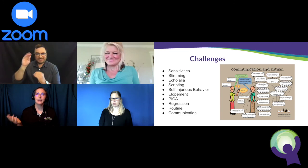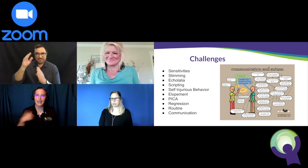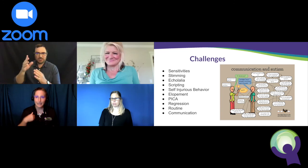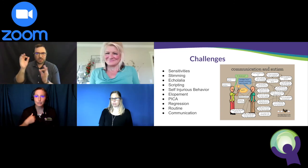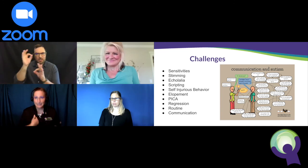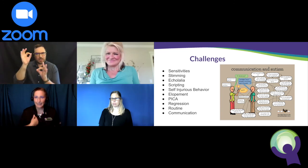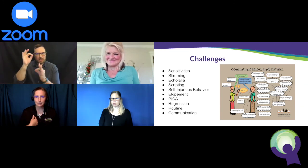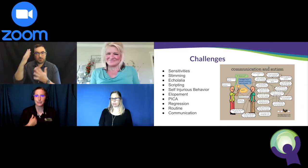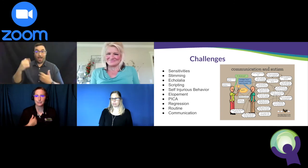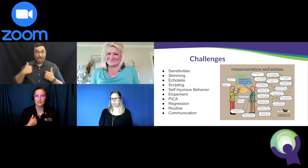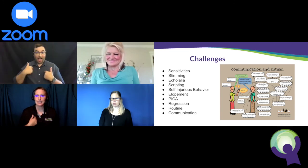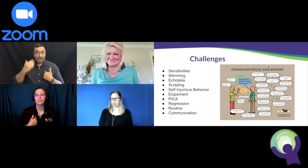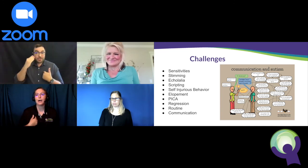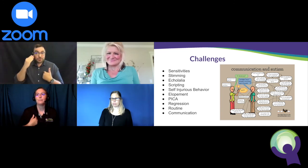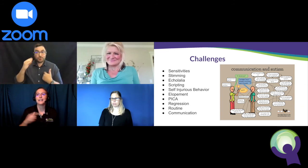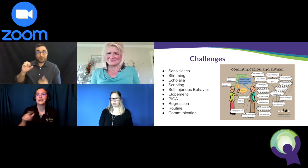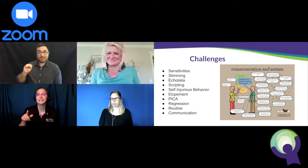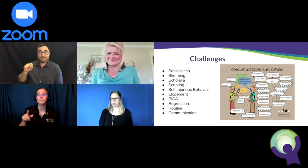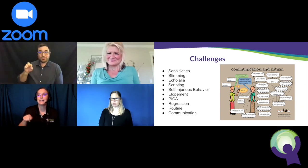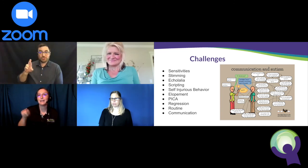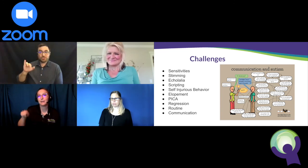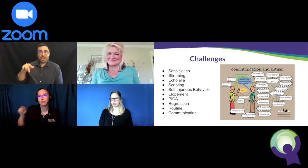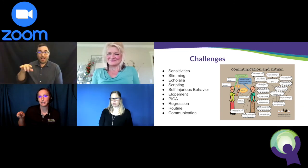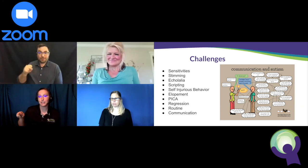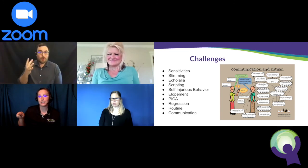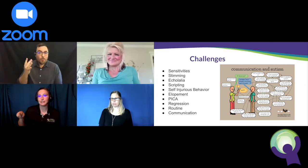I knew exactly what he was talking about because we had been watching the little